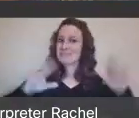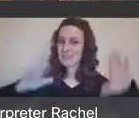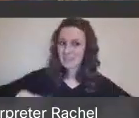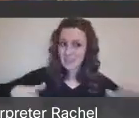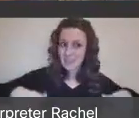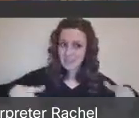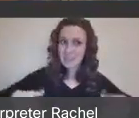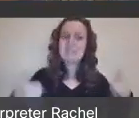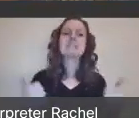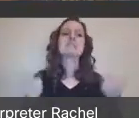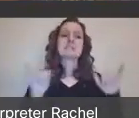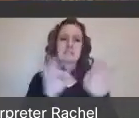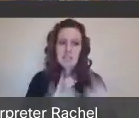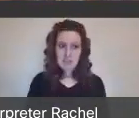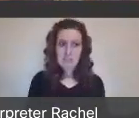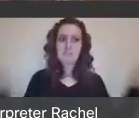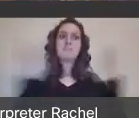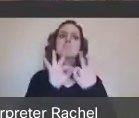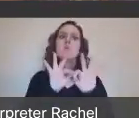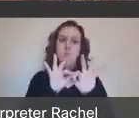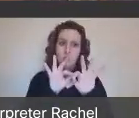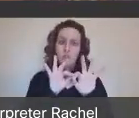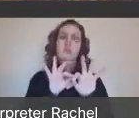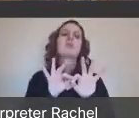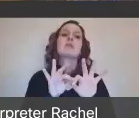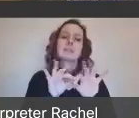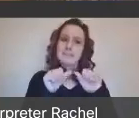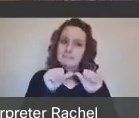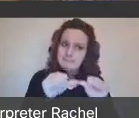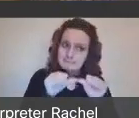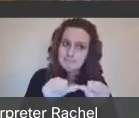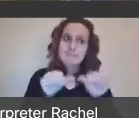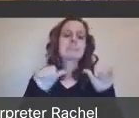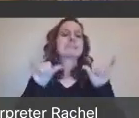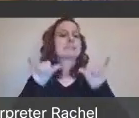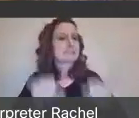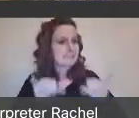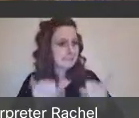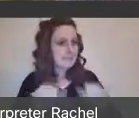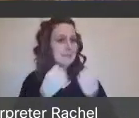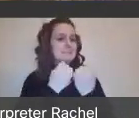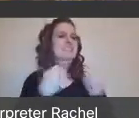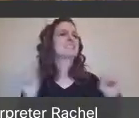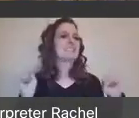and that it is critically important that we continue to observe all the mitigation measures.